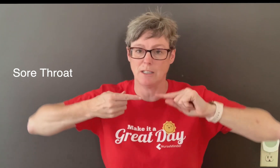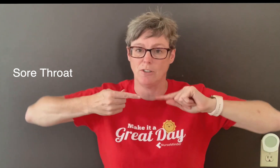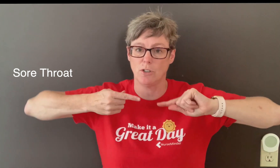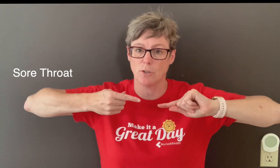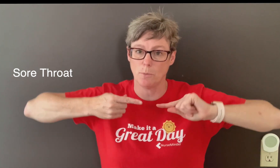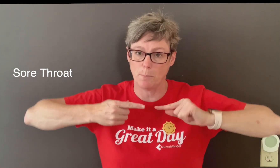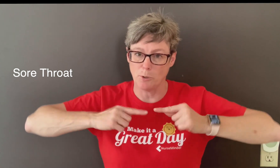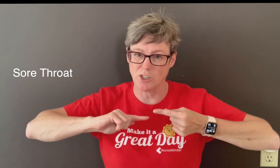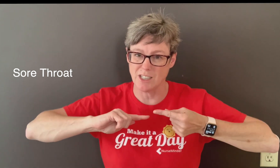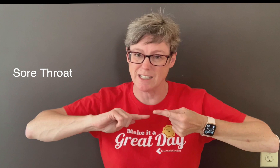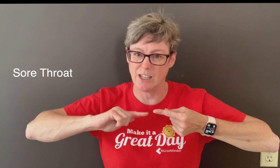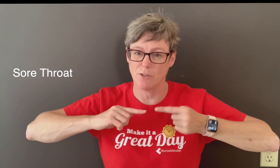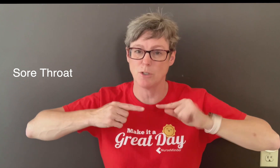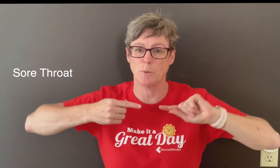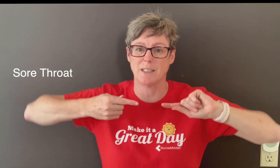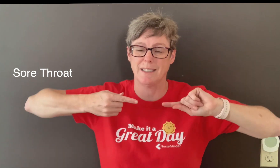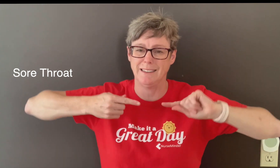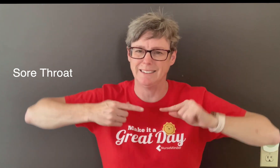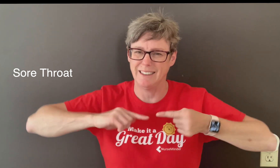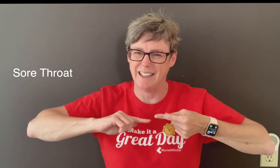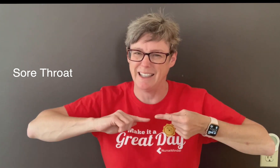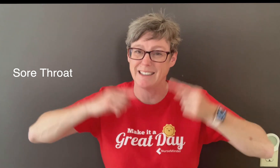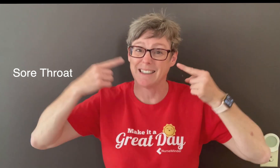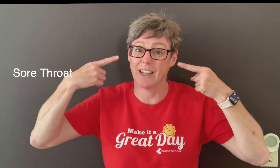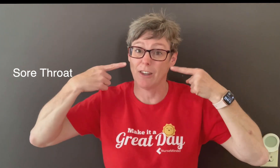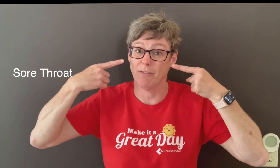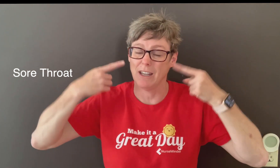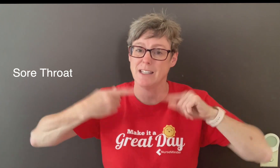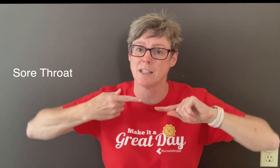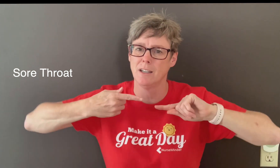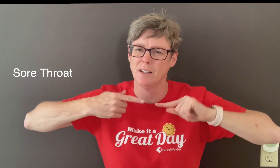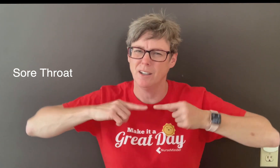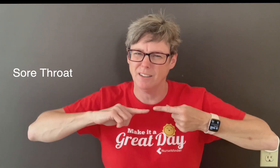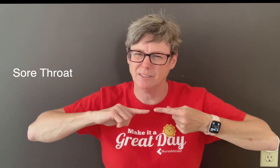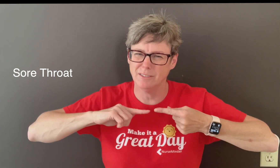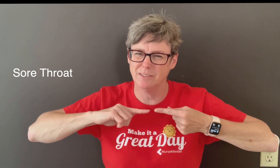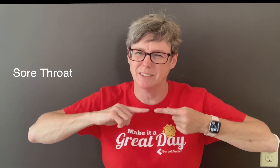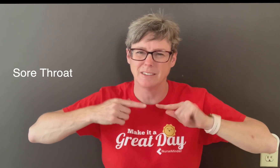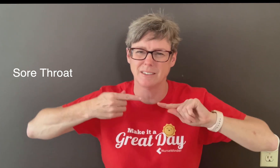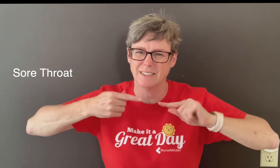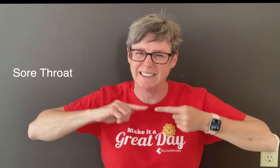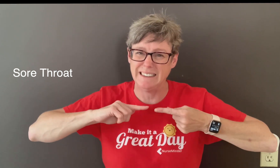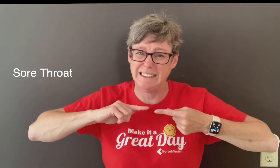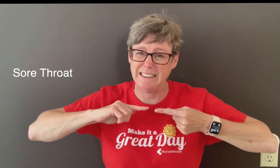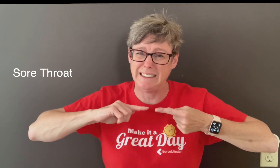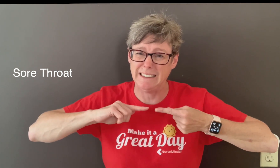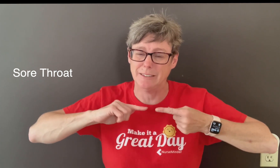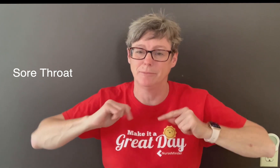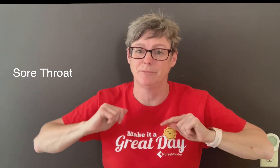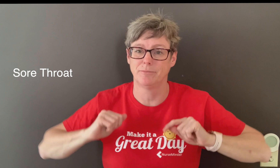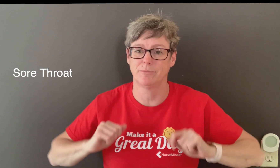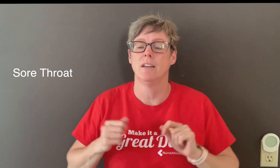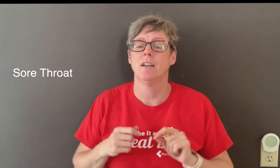fingers pushing together and twisting and again the face,